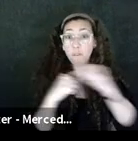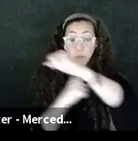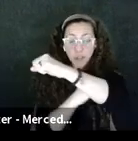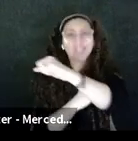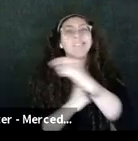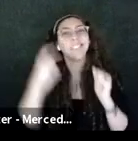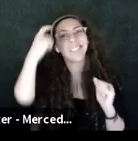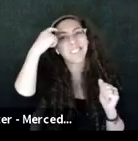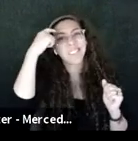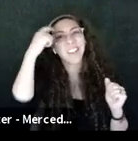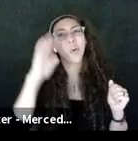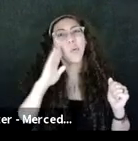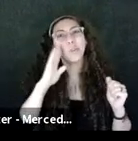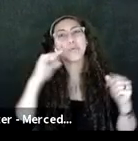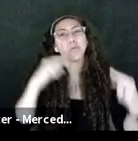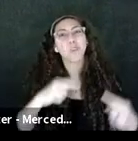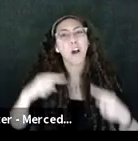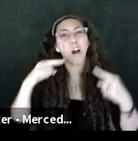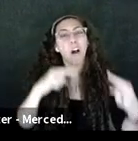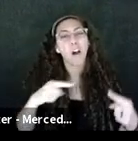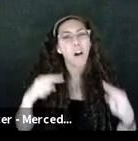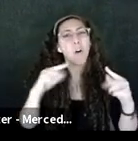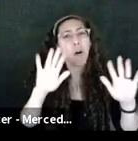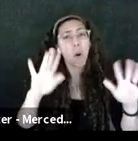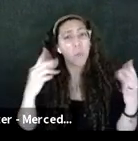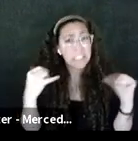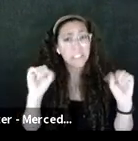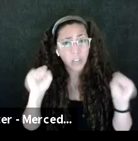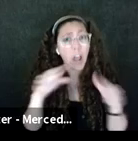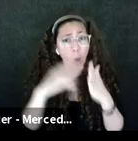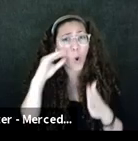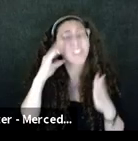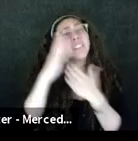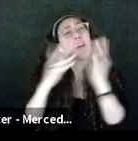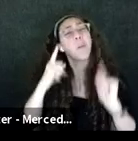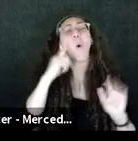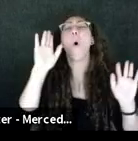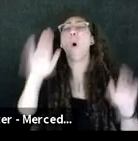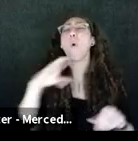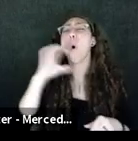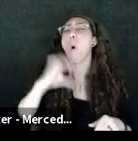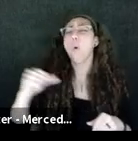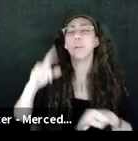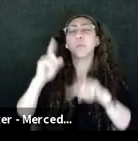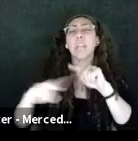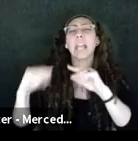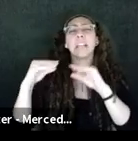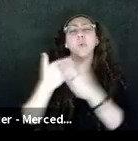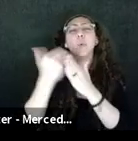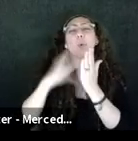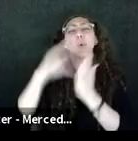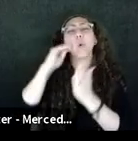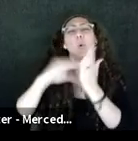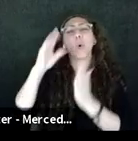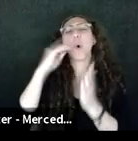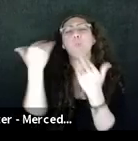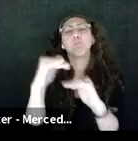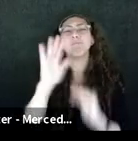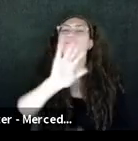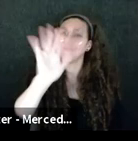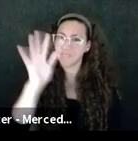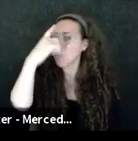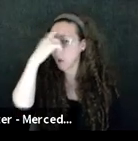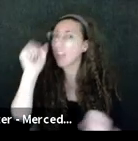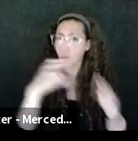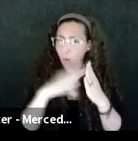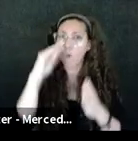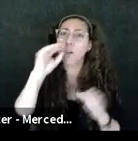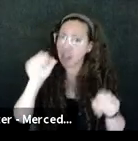Jason Williams: Always have the ability to regrow and reshape and that's really the key once you've been in a situation like this to make things better because you do have neural plasticity.